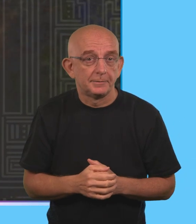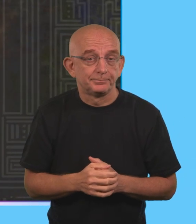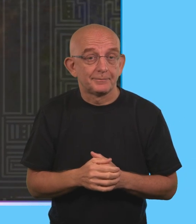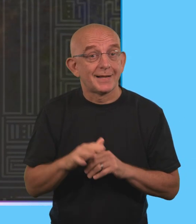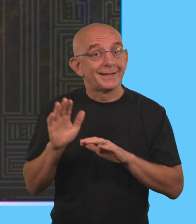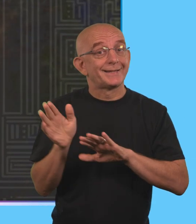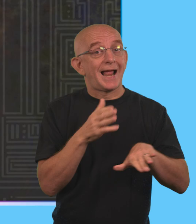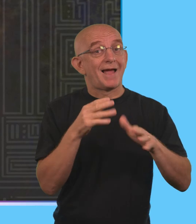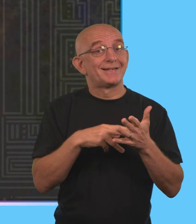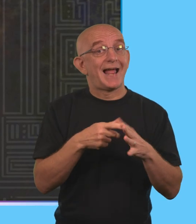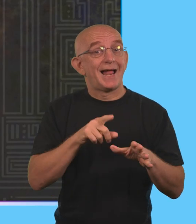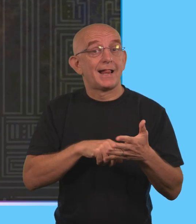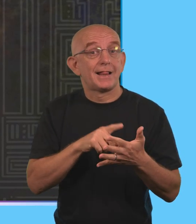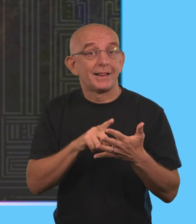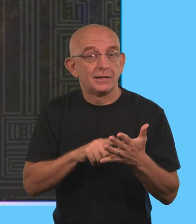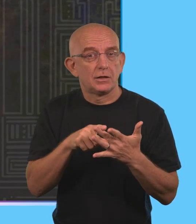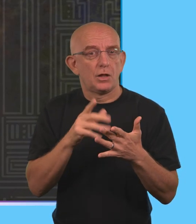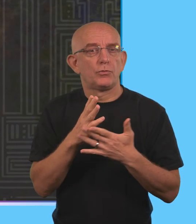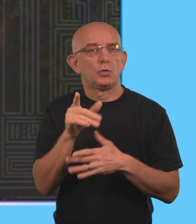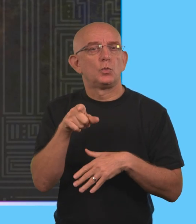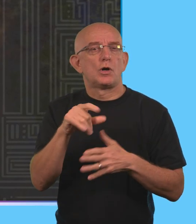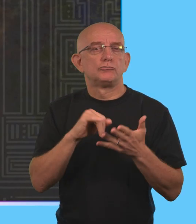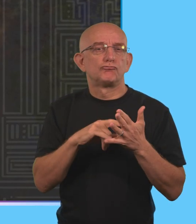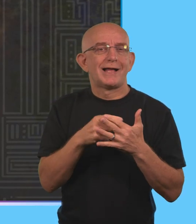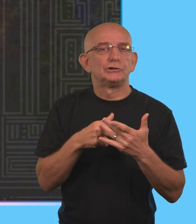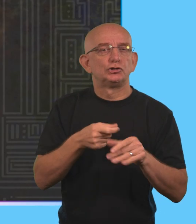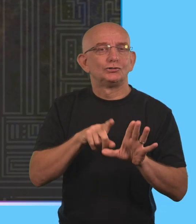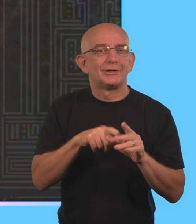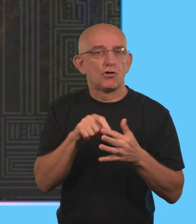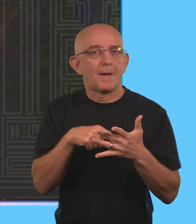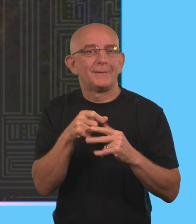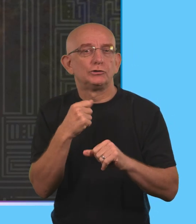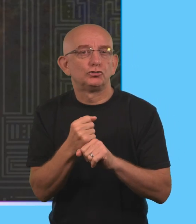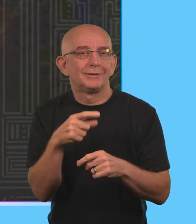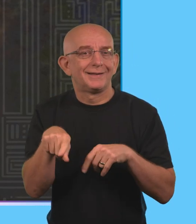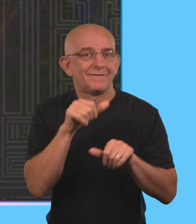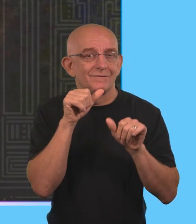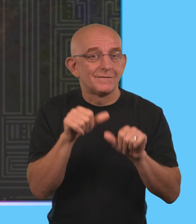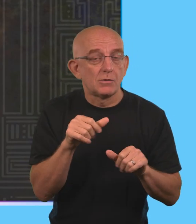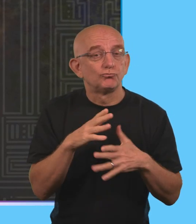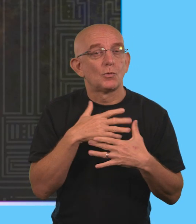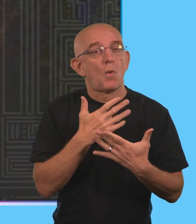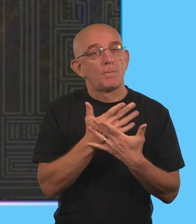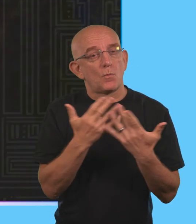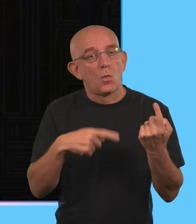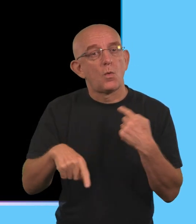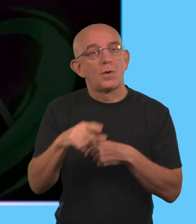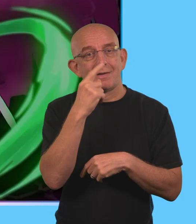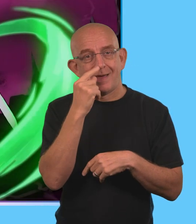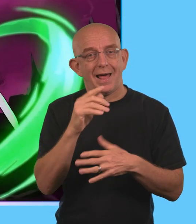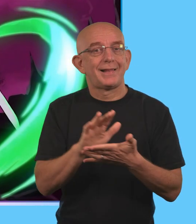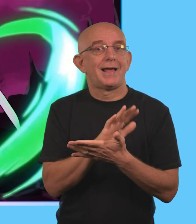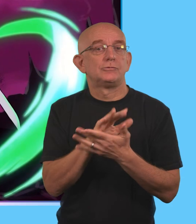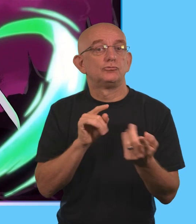Gales of Nayeli is made by Strategy RPG fans, and we want as many people as possible to enjoy it.